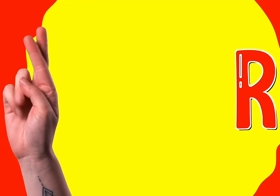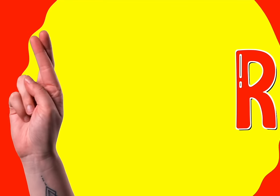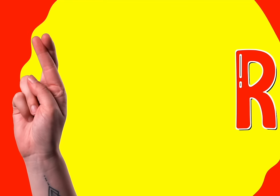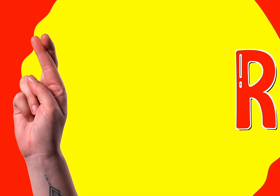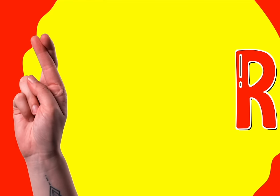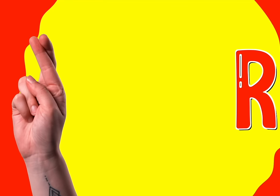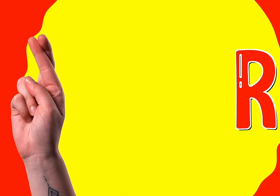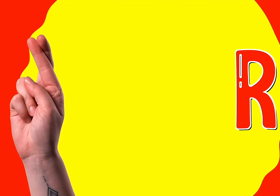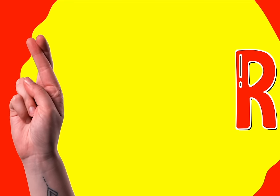R.